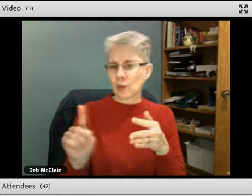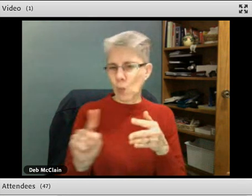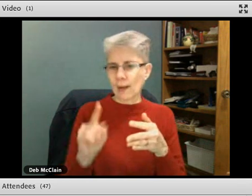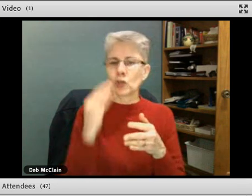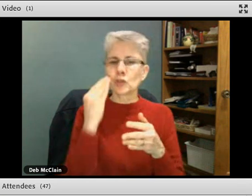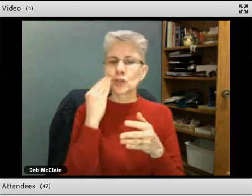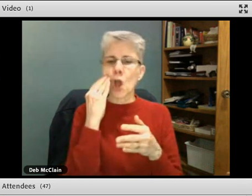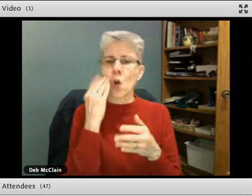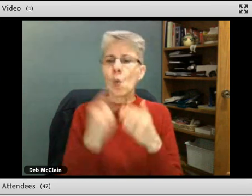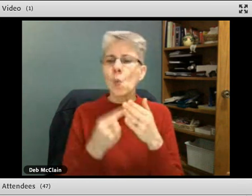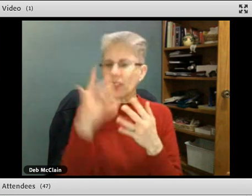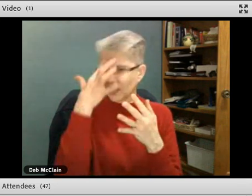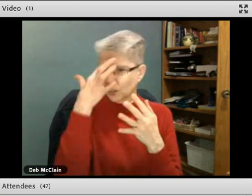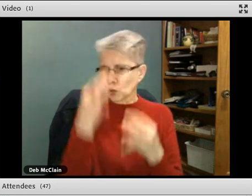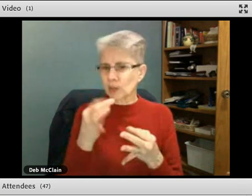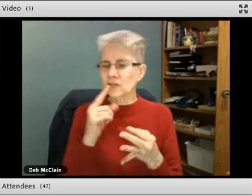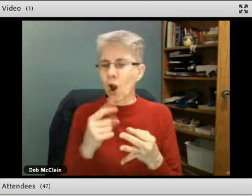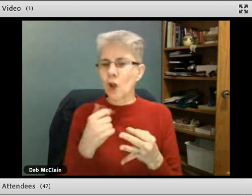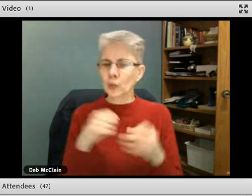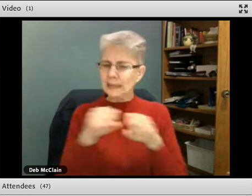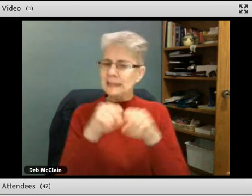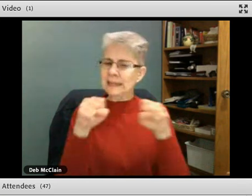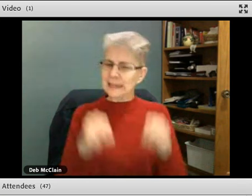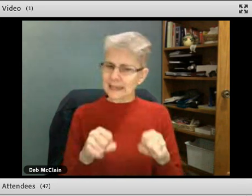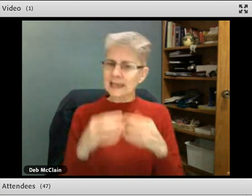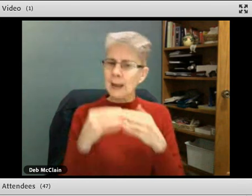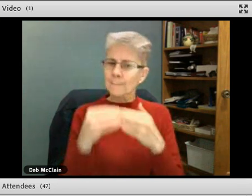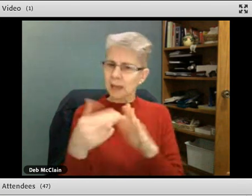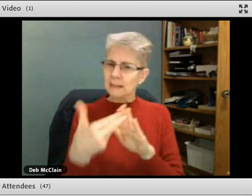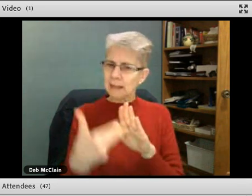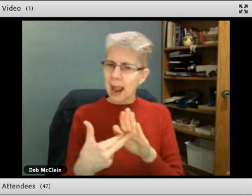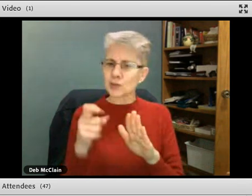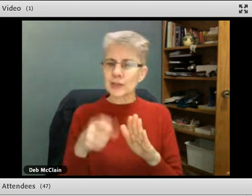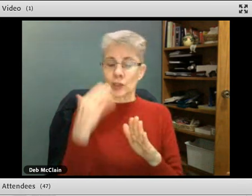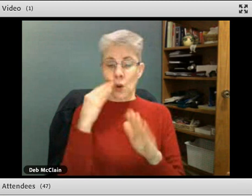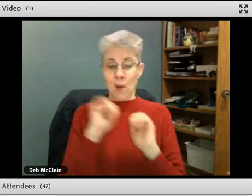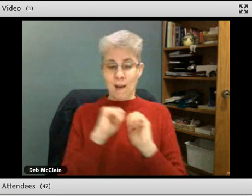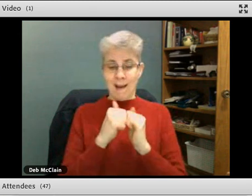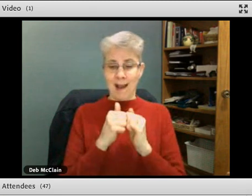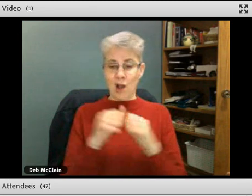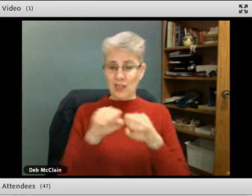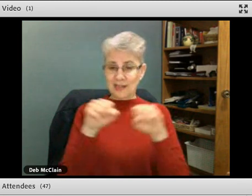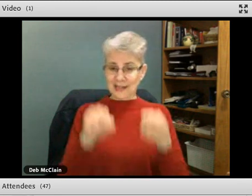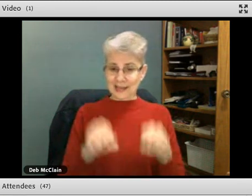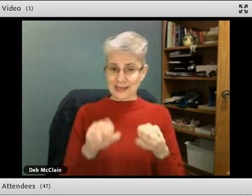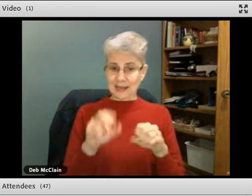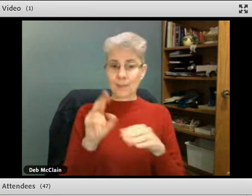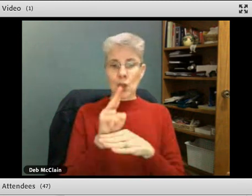You need to know how the system you're using treats this MARC data and uses this MARC data.